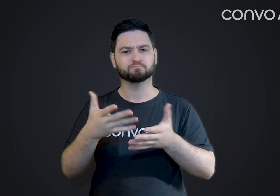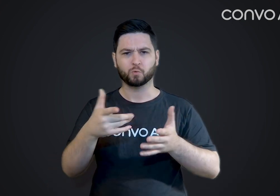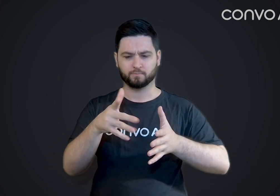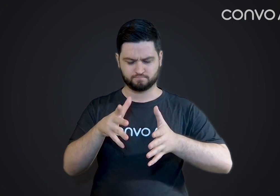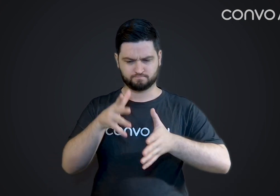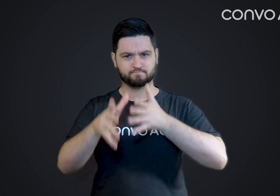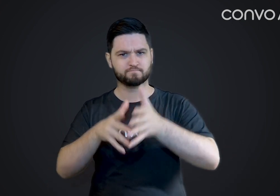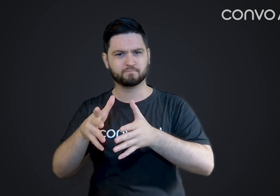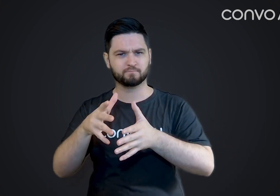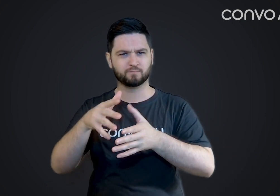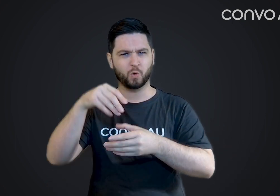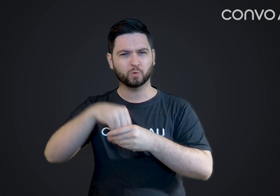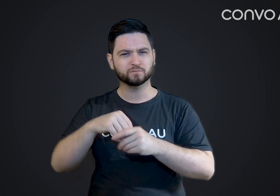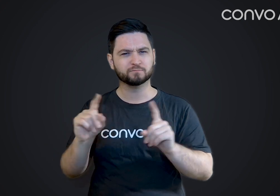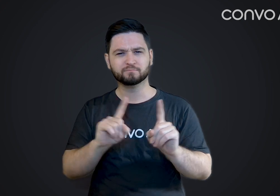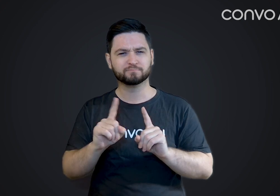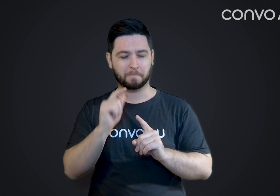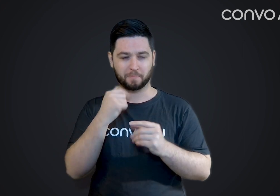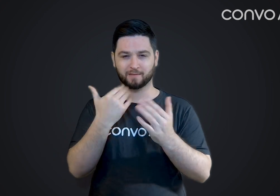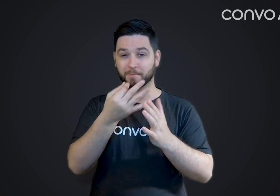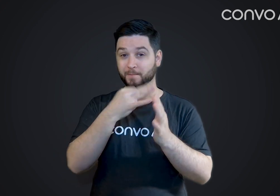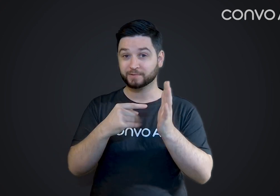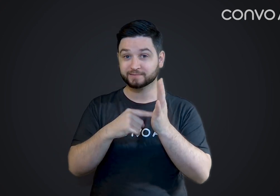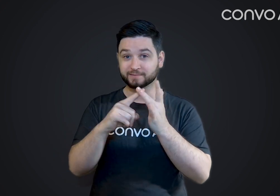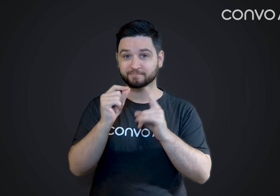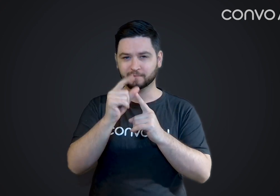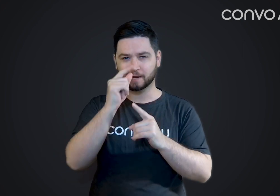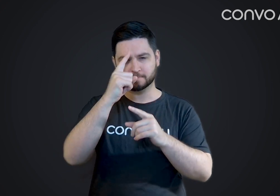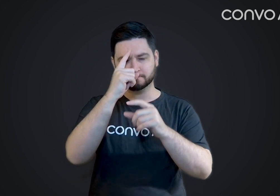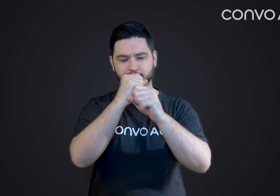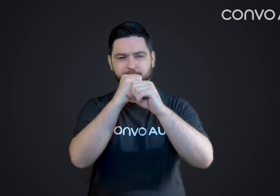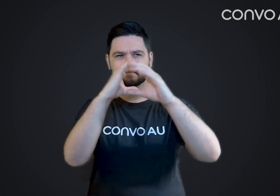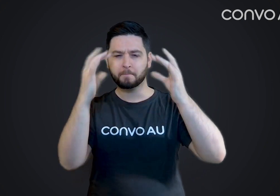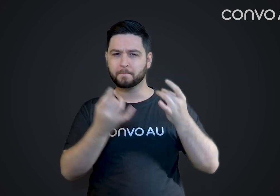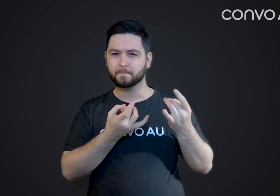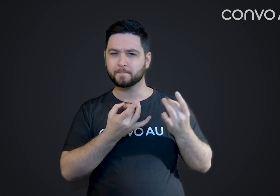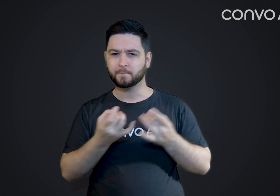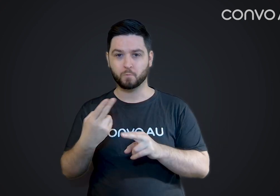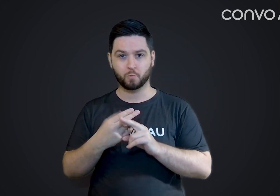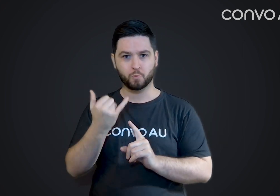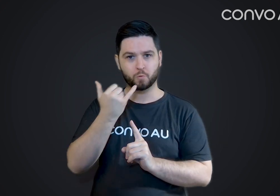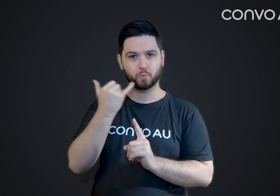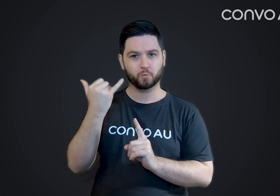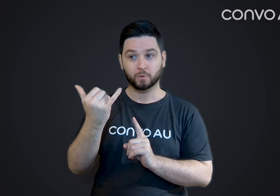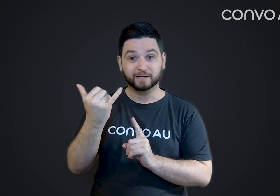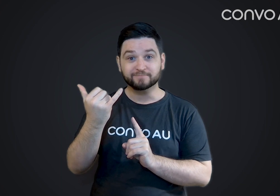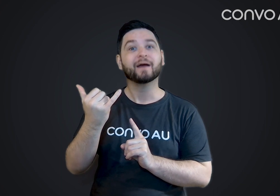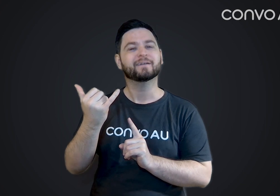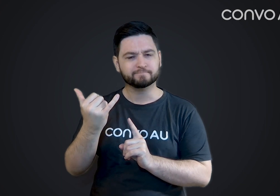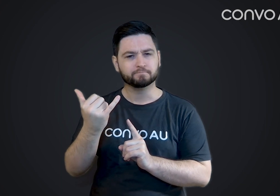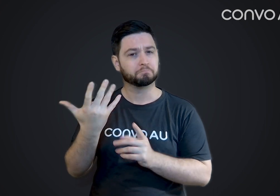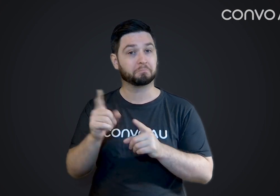A few tips for leaving an effective voicemail message: